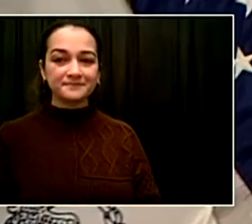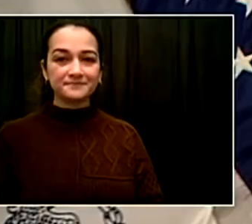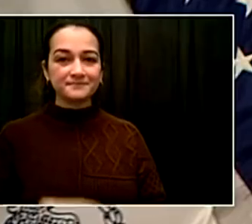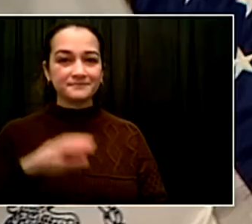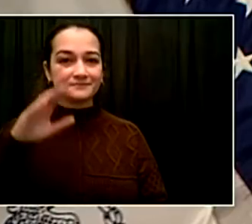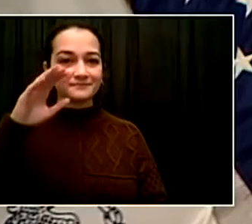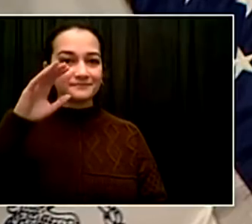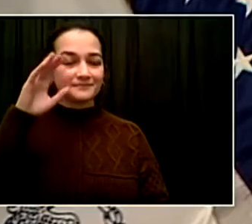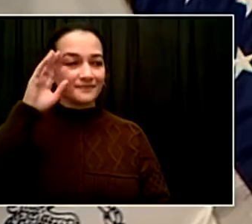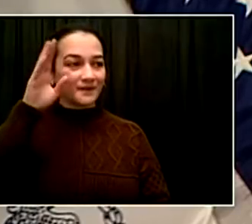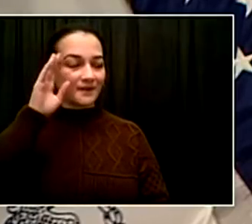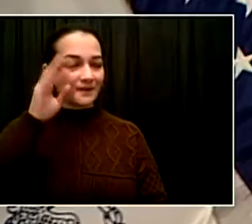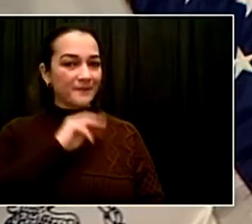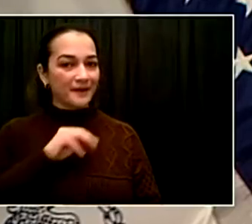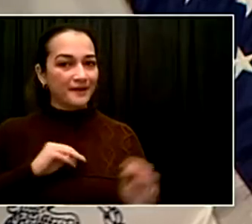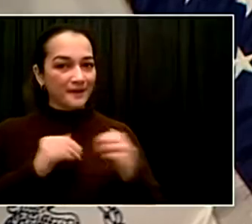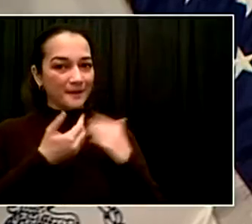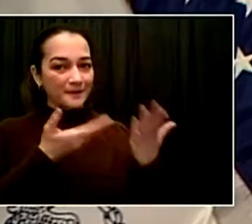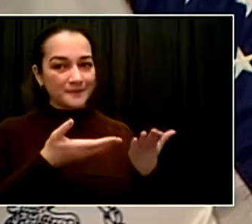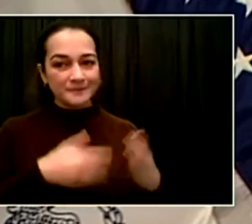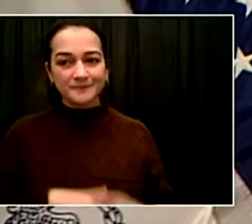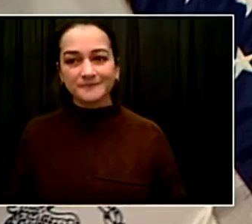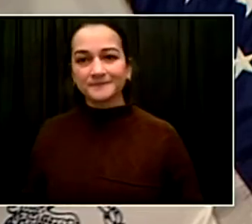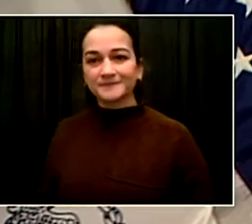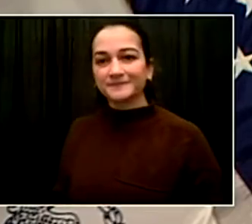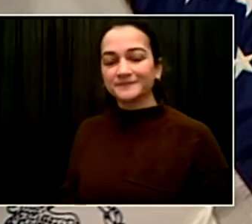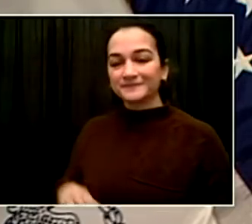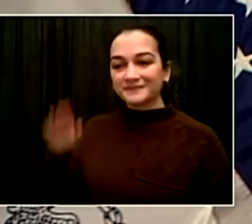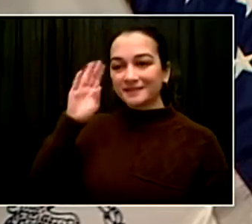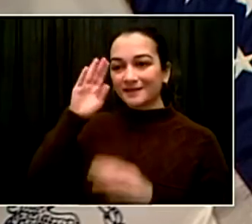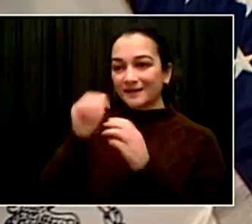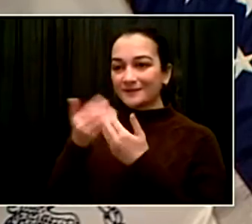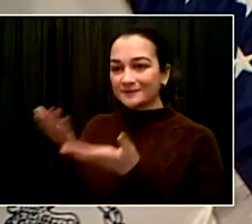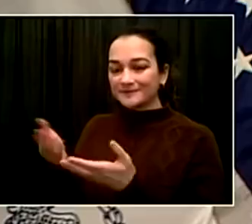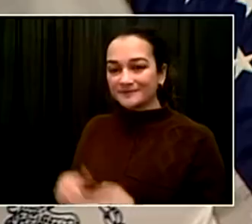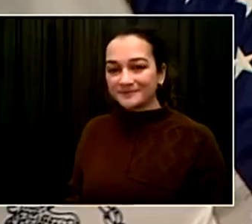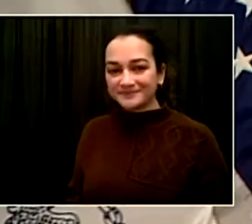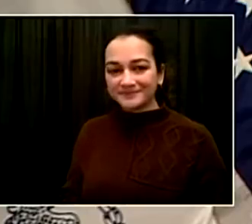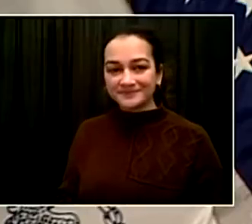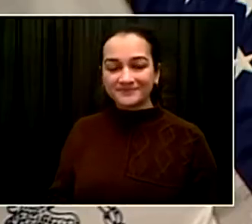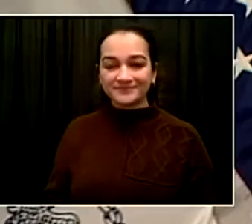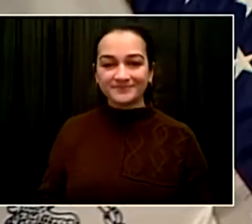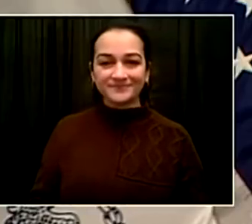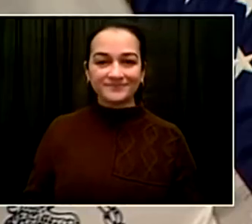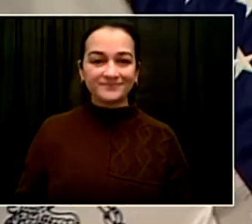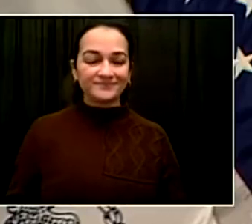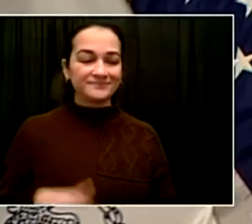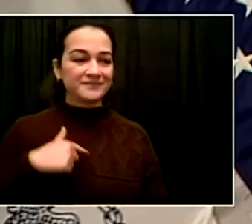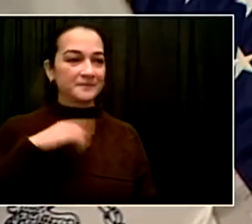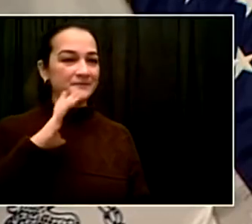SINGLE TIME. I MR. MAYOR, HOW ARE YOU? GOOD. HOW HAVE YOU BEEN?